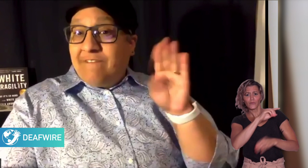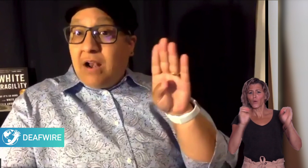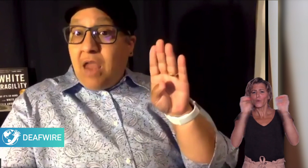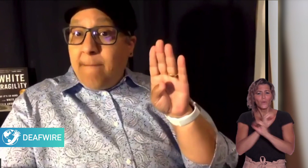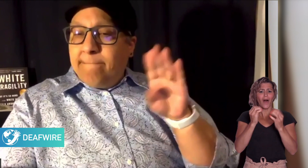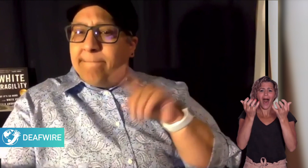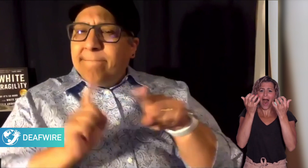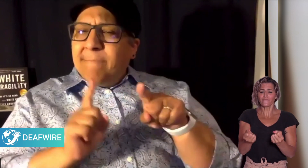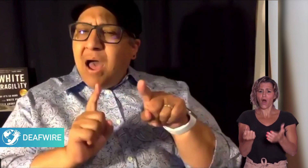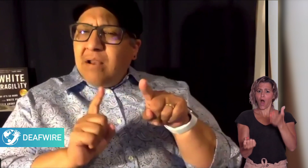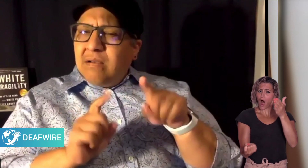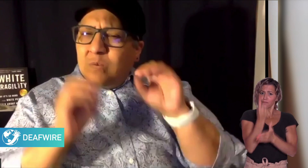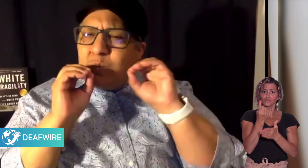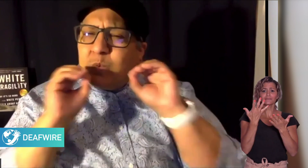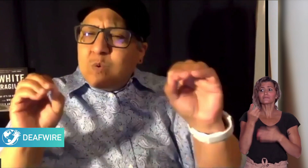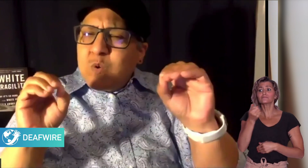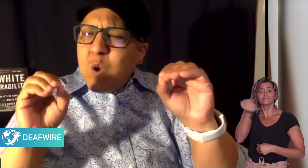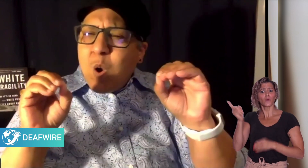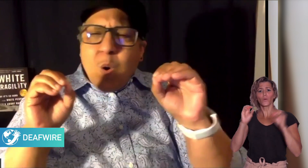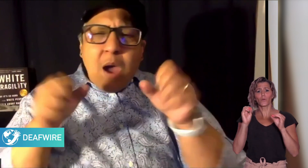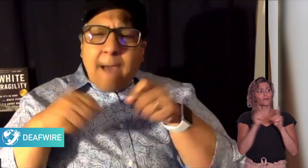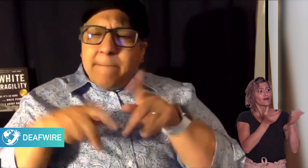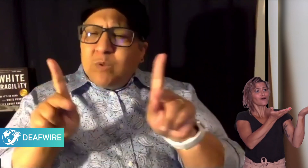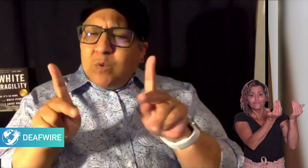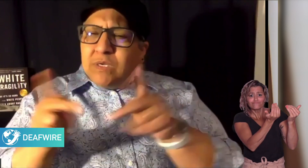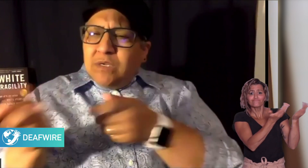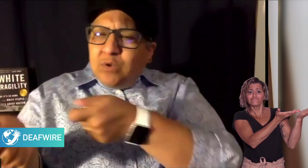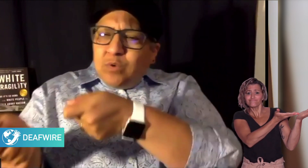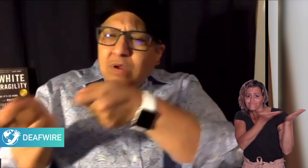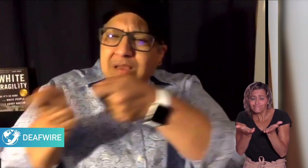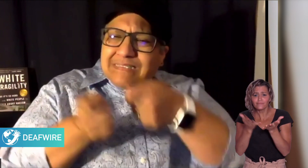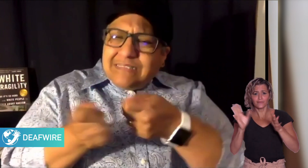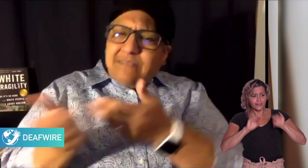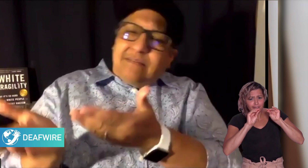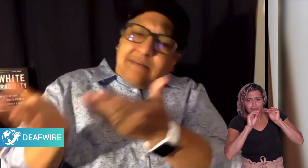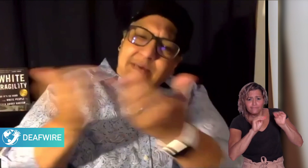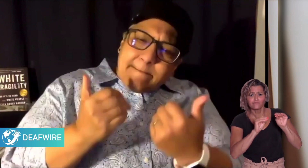but they’ve never had the opportunity to be invited,